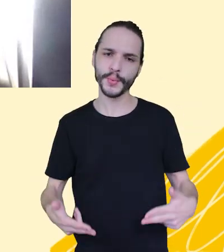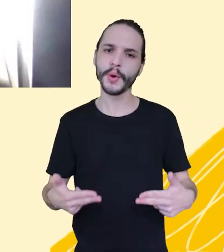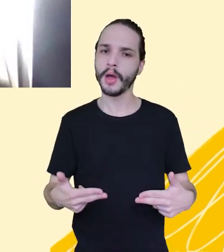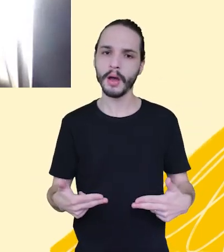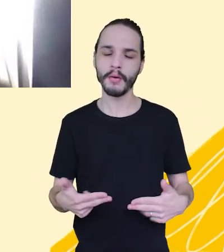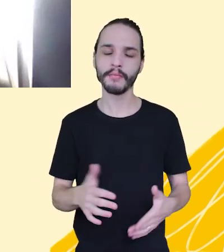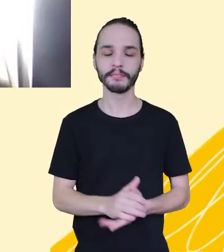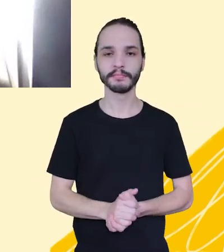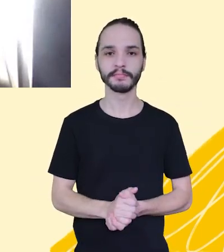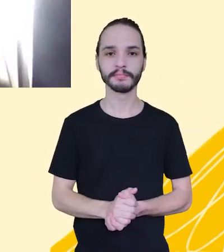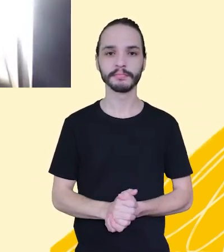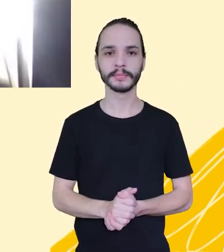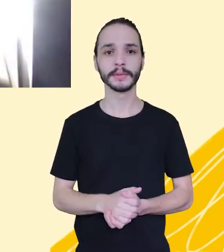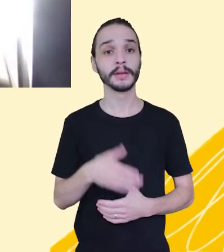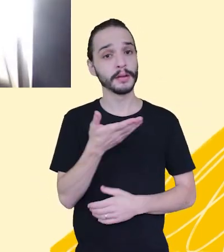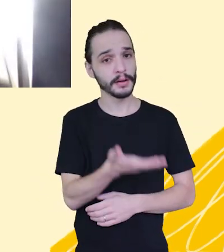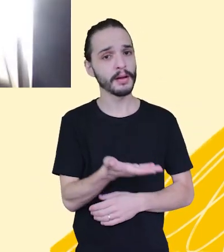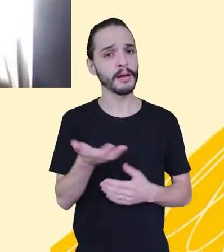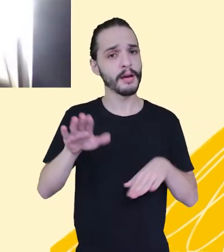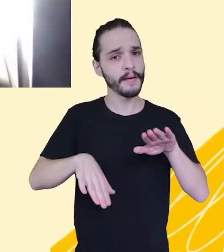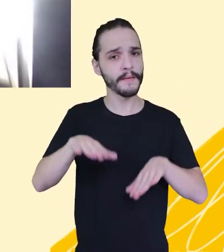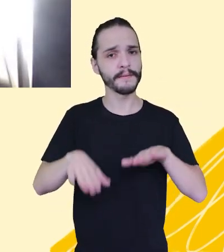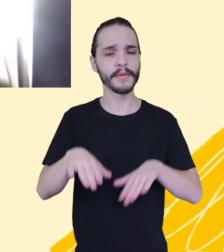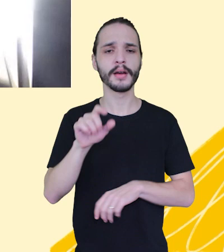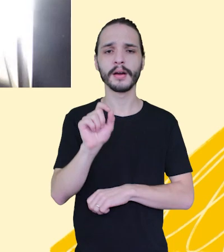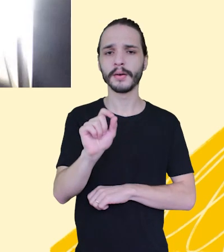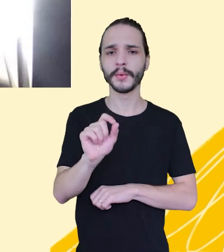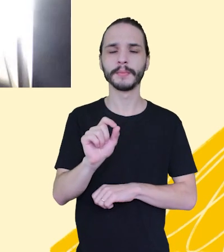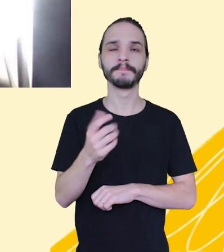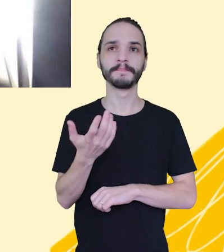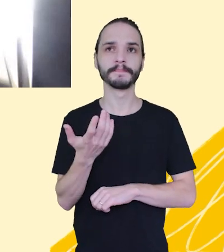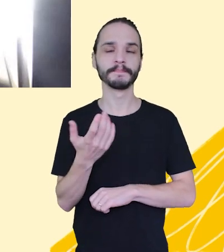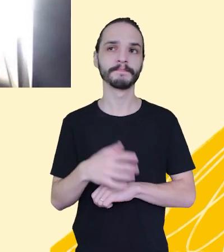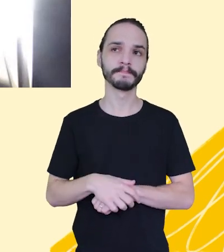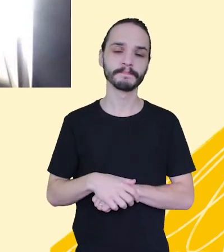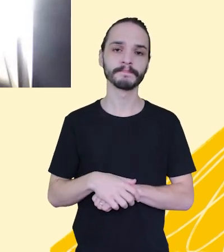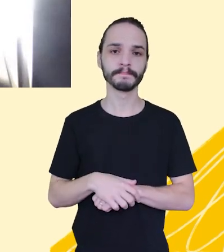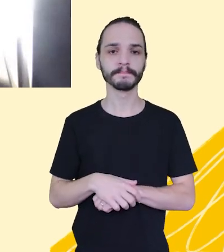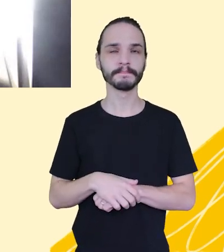And this sometimes can be...